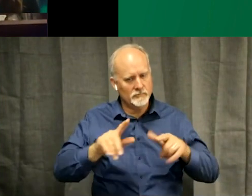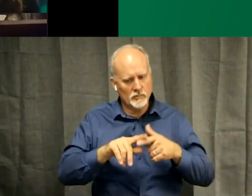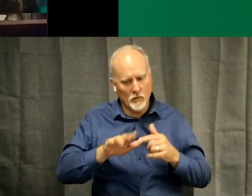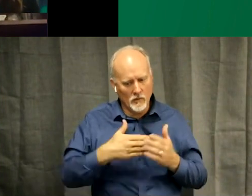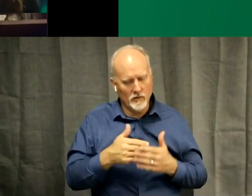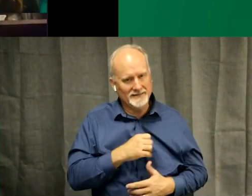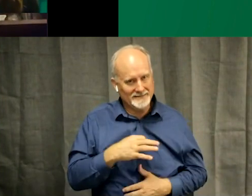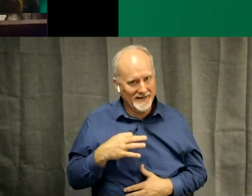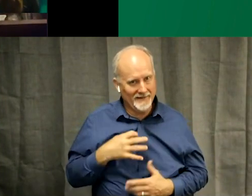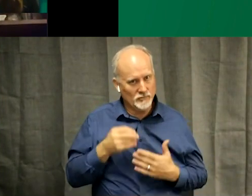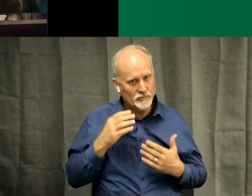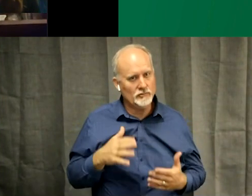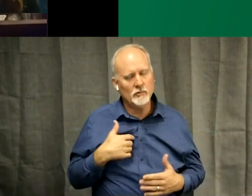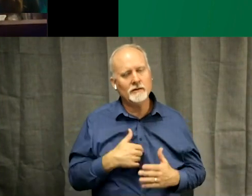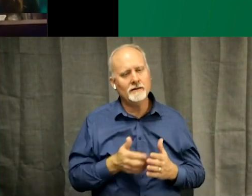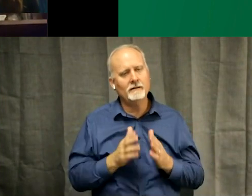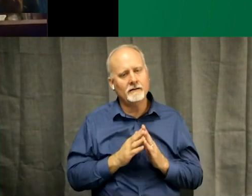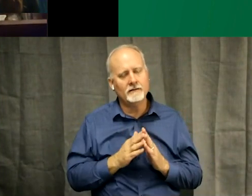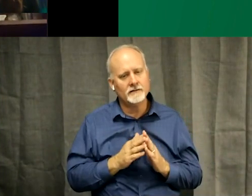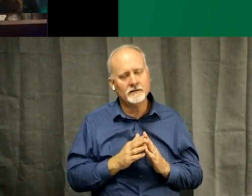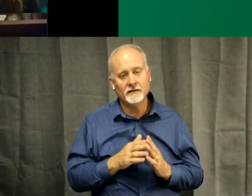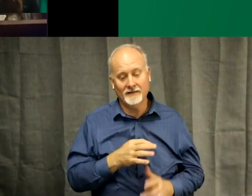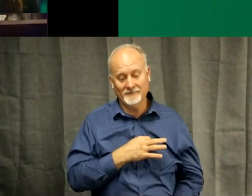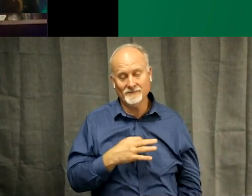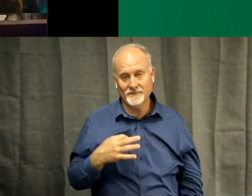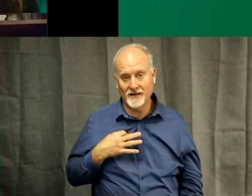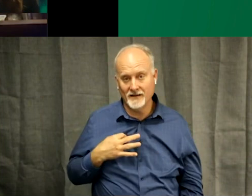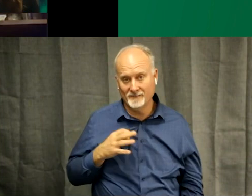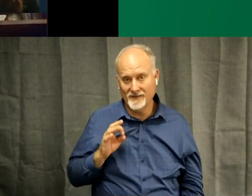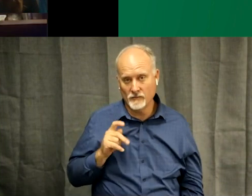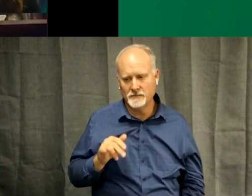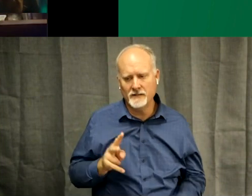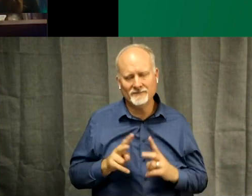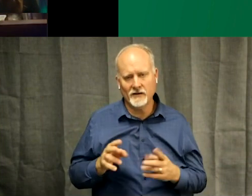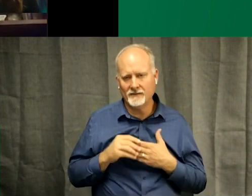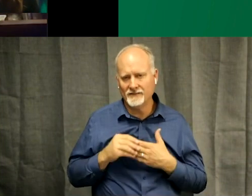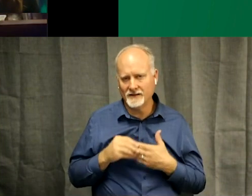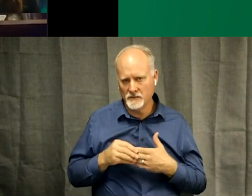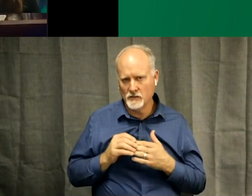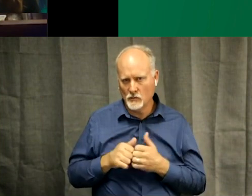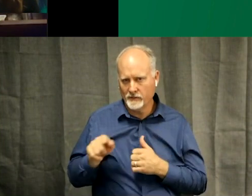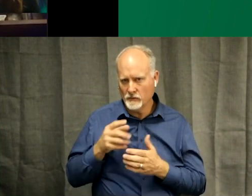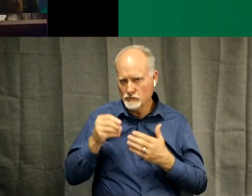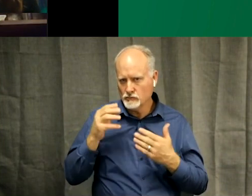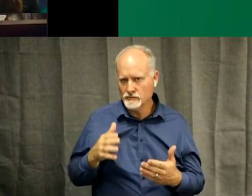and what we've asked is that faculty be very flexible with students we know this year